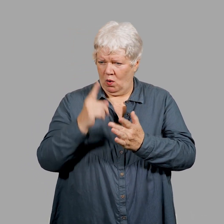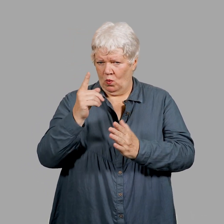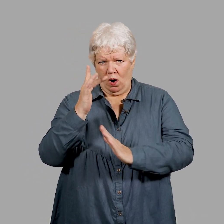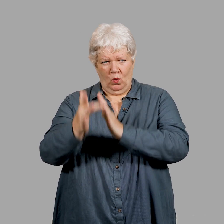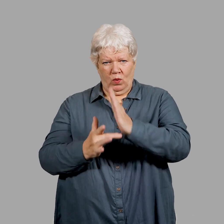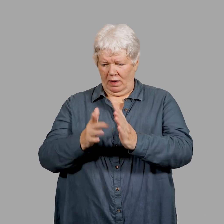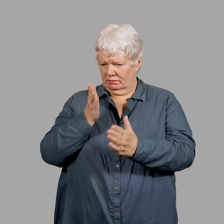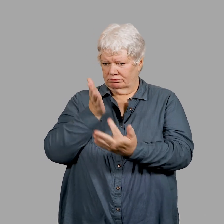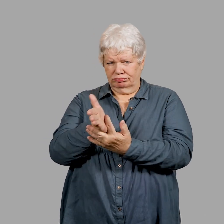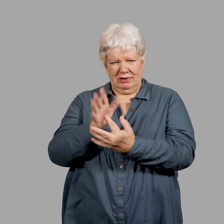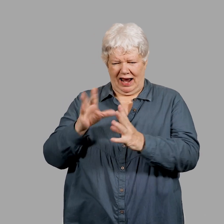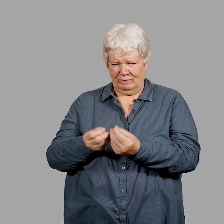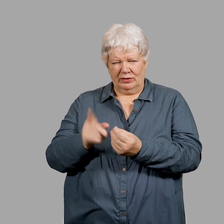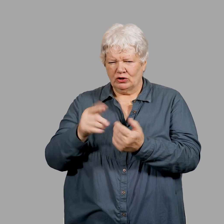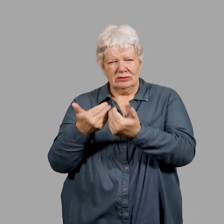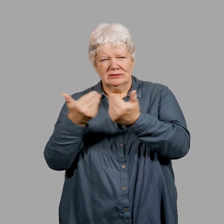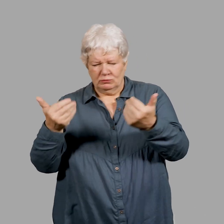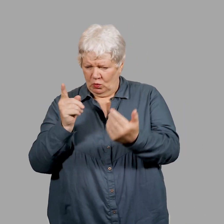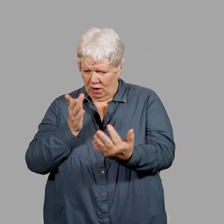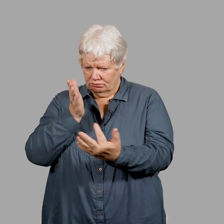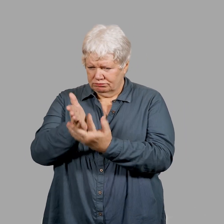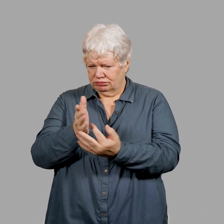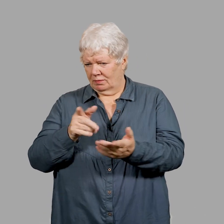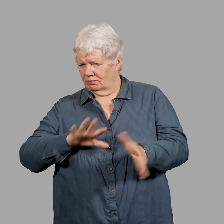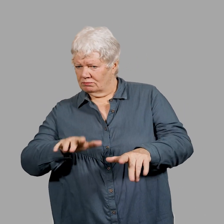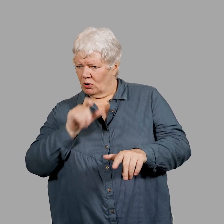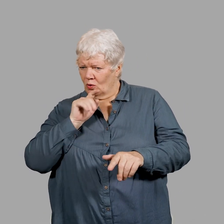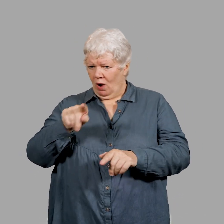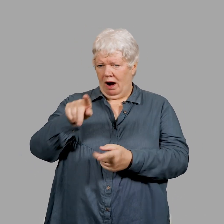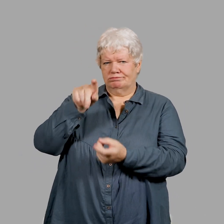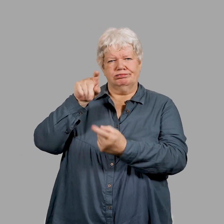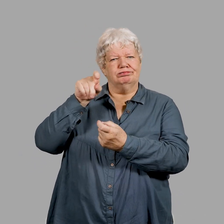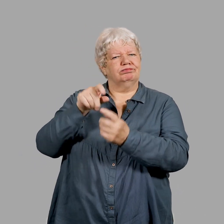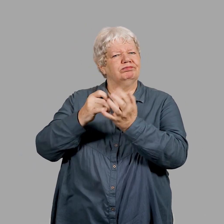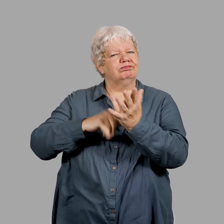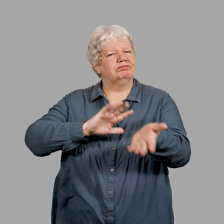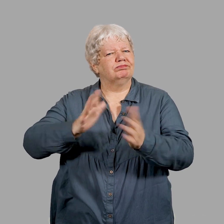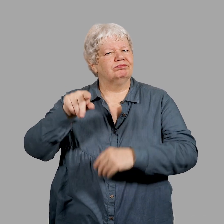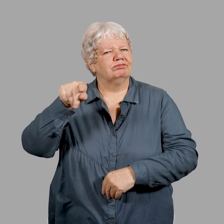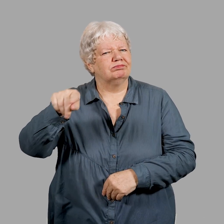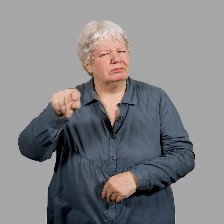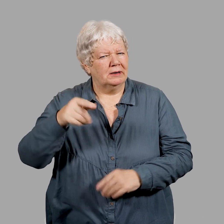‘one-web’ websites for BSL users.